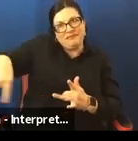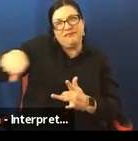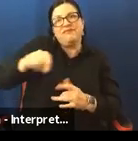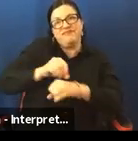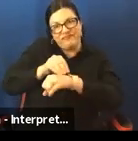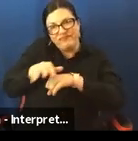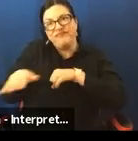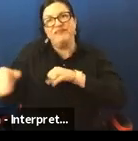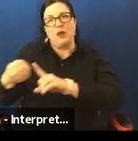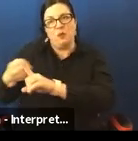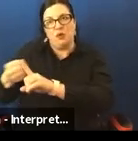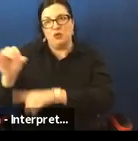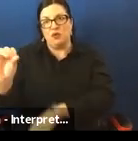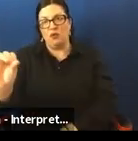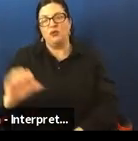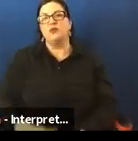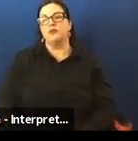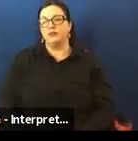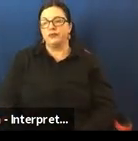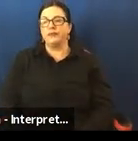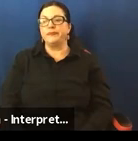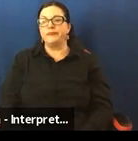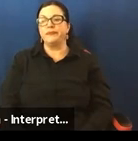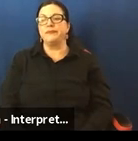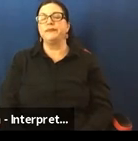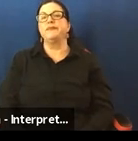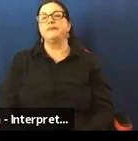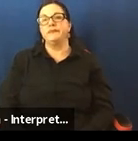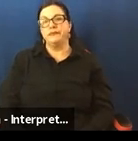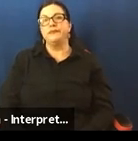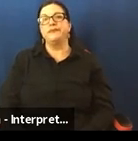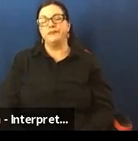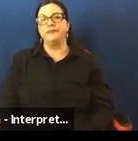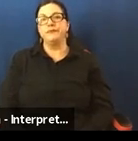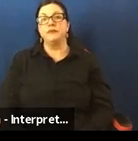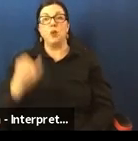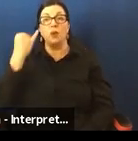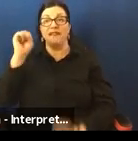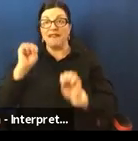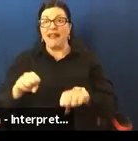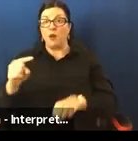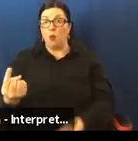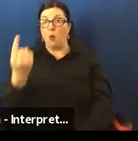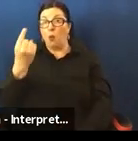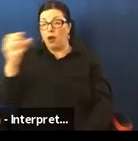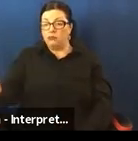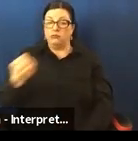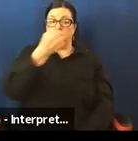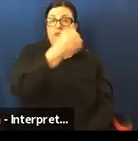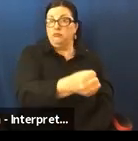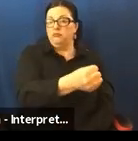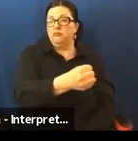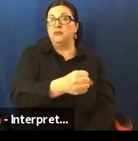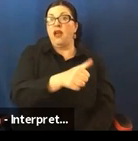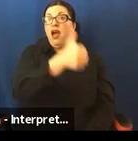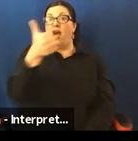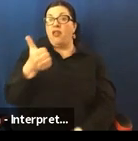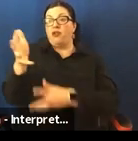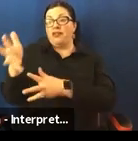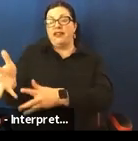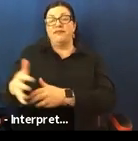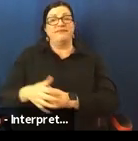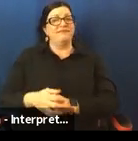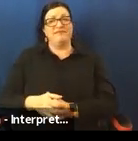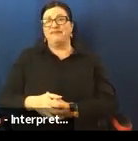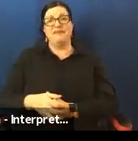Jason Williams: That one kid will then shift and start abusing another kid. If we remove just the one kid. So that gets into a complicated situation. So a lot of kids are removed as sibling groups.